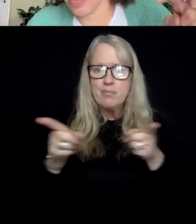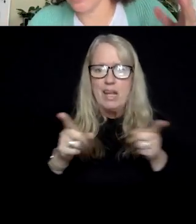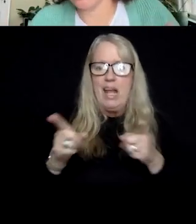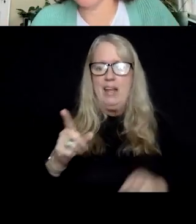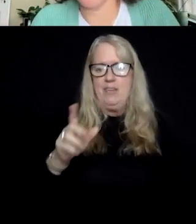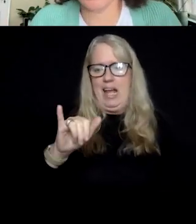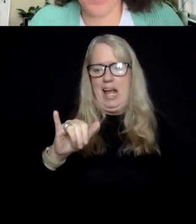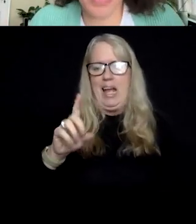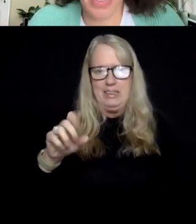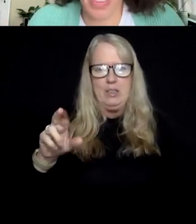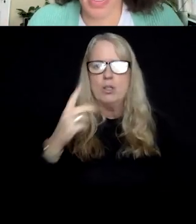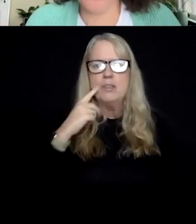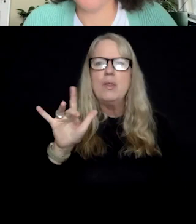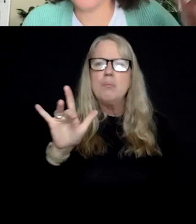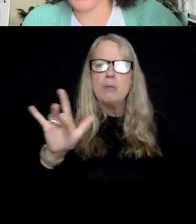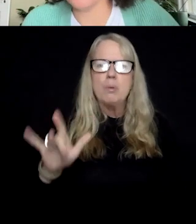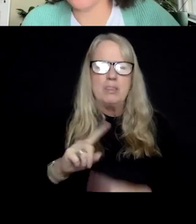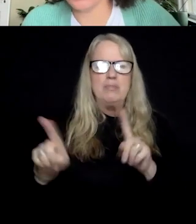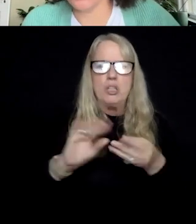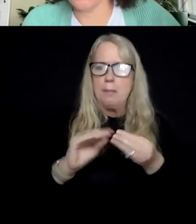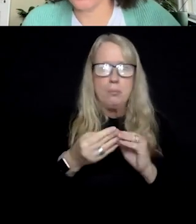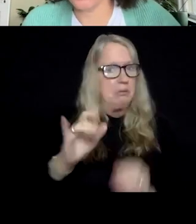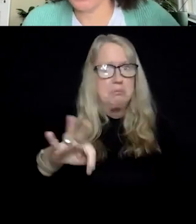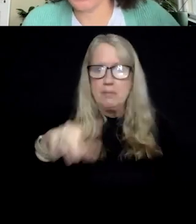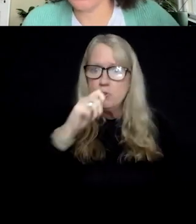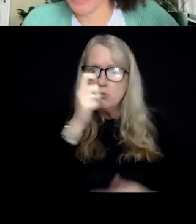WE CALL IT, BUT IF YOU ARE NOT INTERESTED IN THOSE SPECIFIED